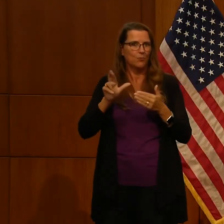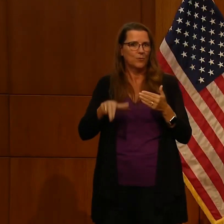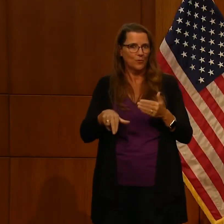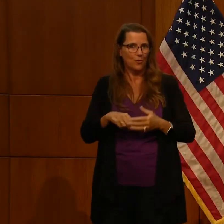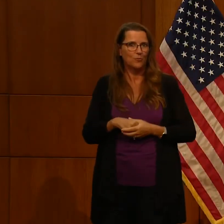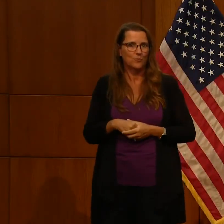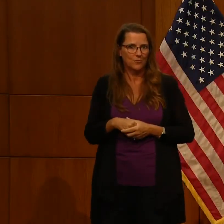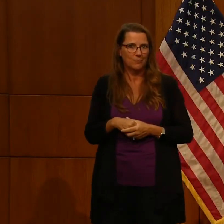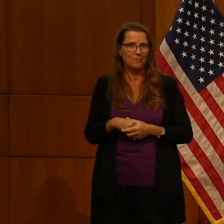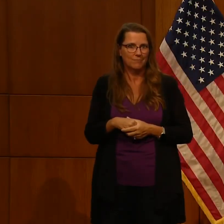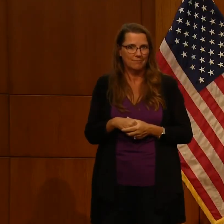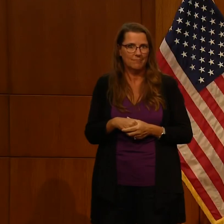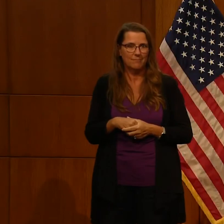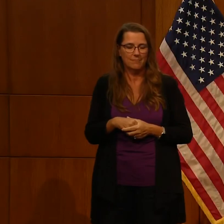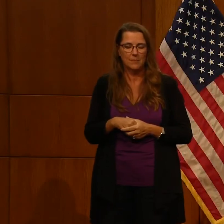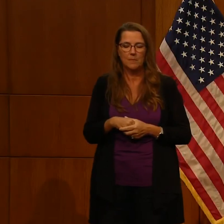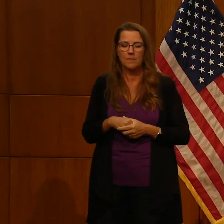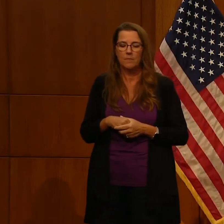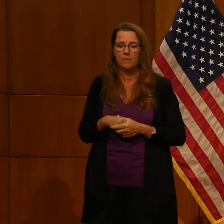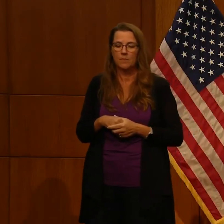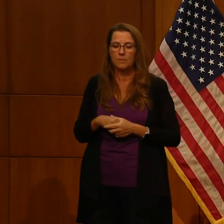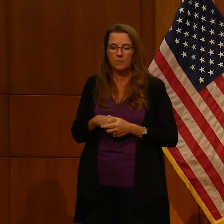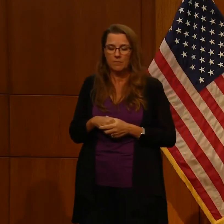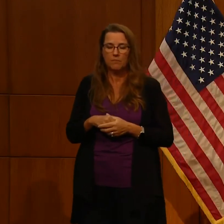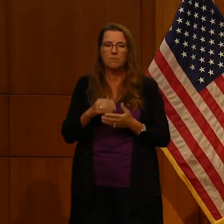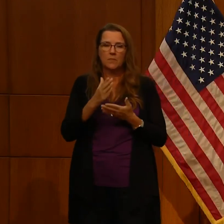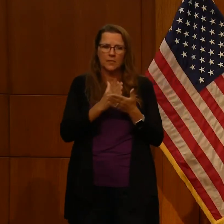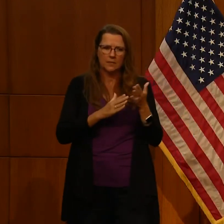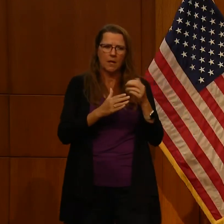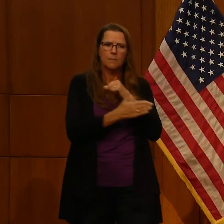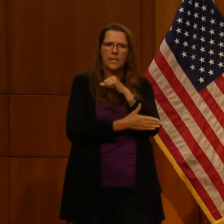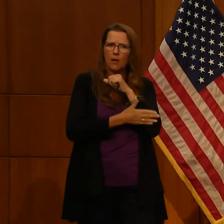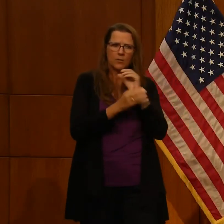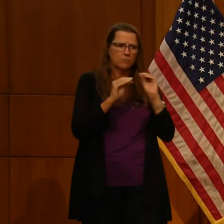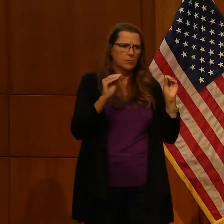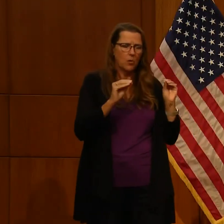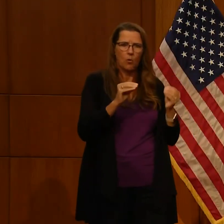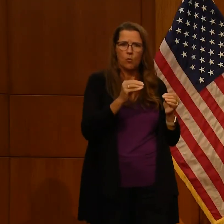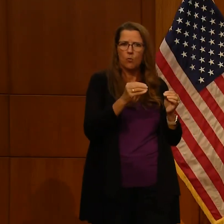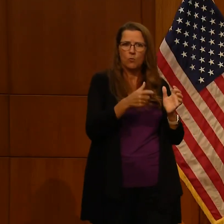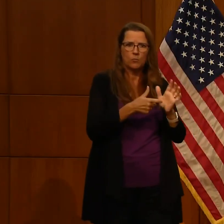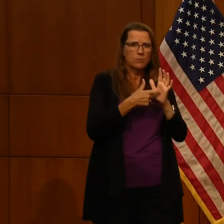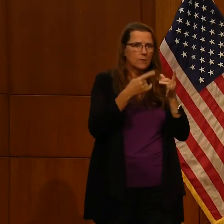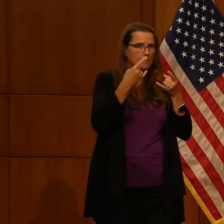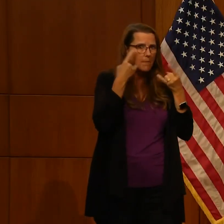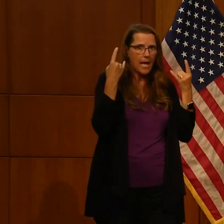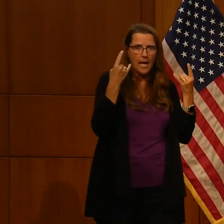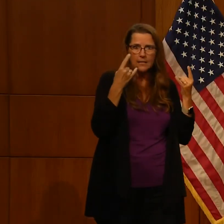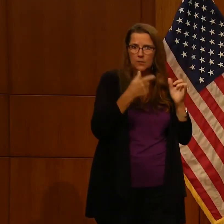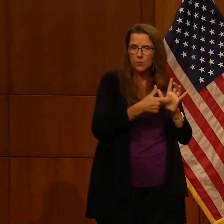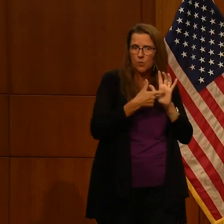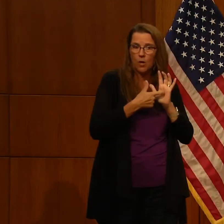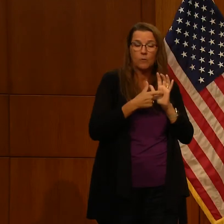AROUND THE U. S IT FOUND SIMILAR RESULTS. IN COUNTIES